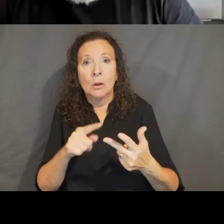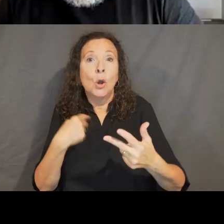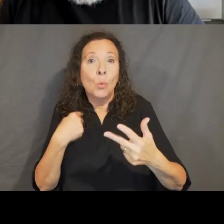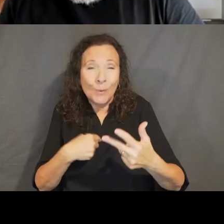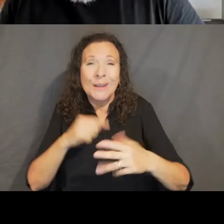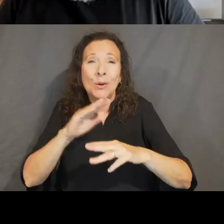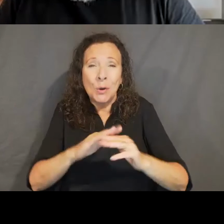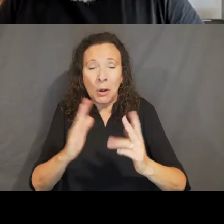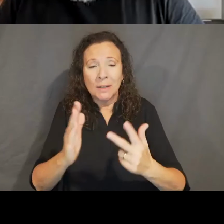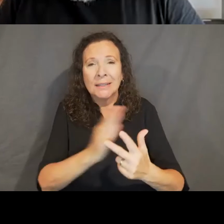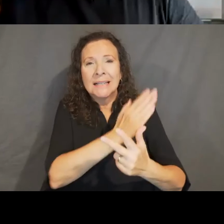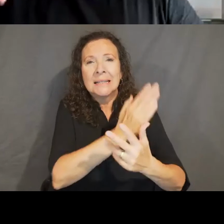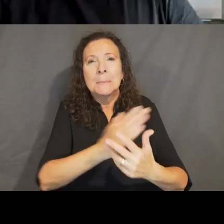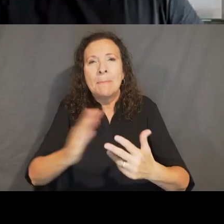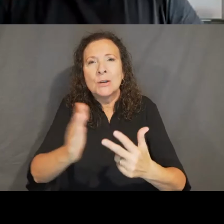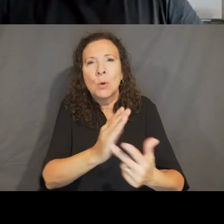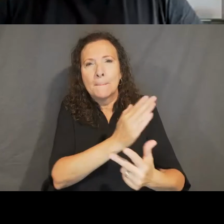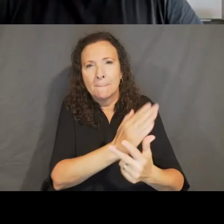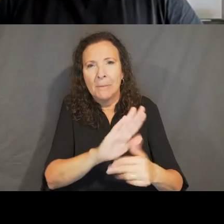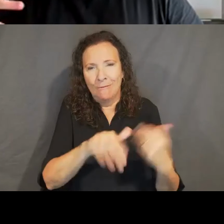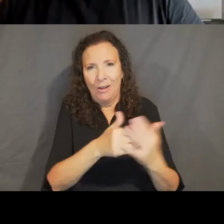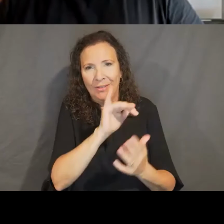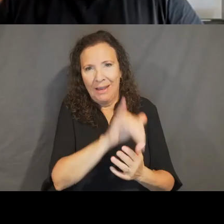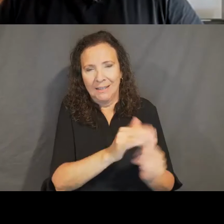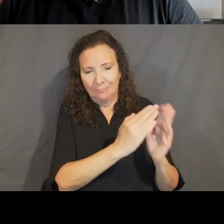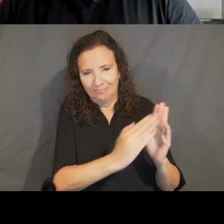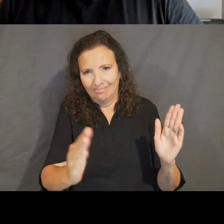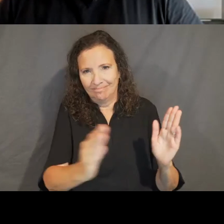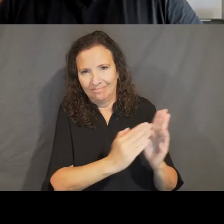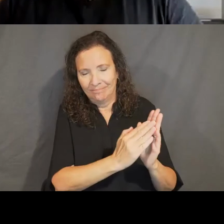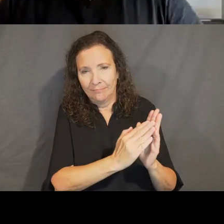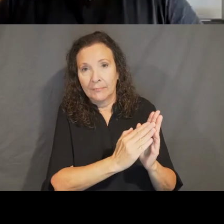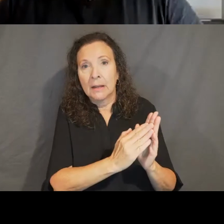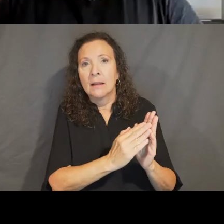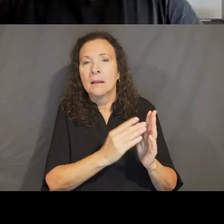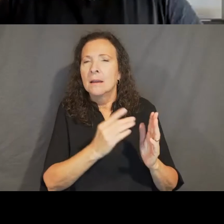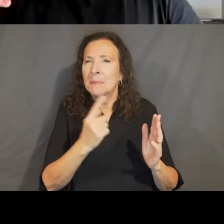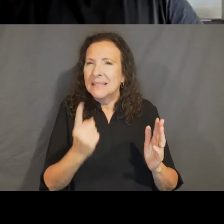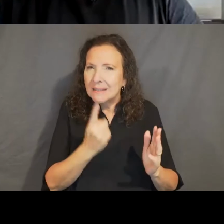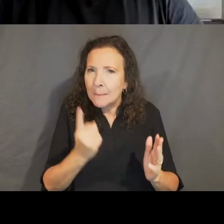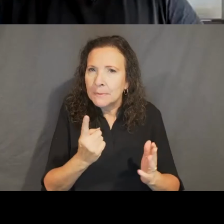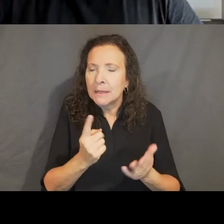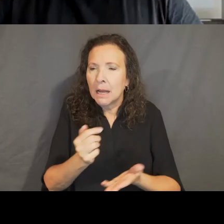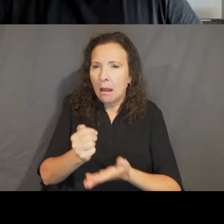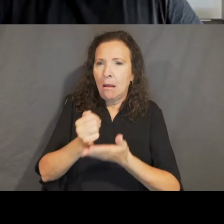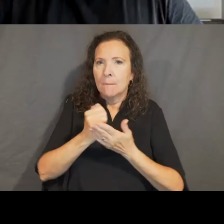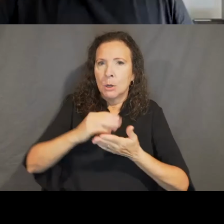I believe, there's still something that drives us, motivates us to learn when different mechanisms